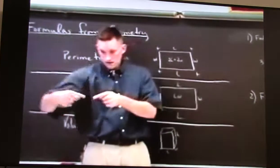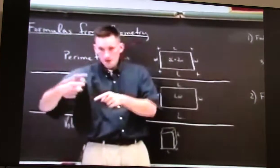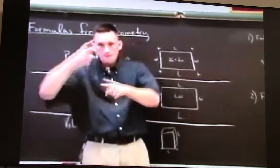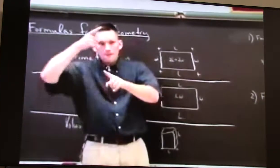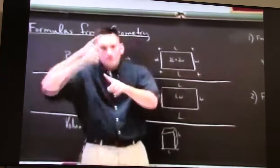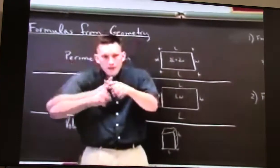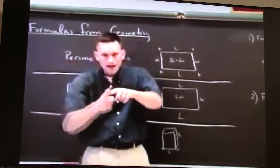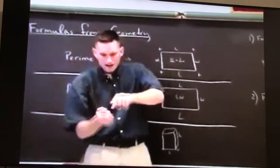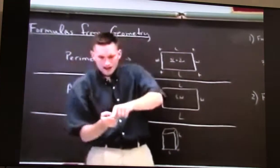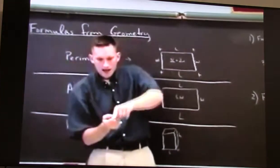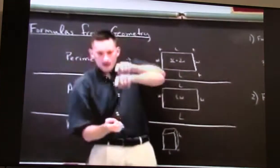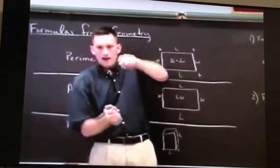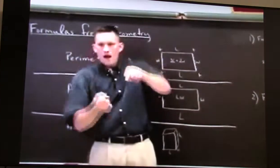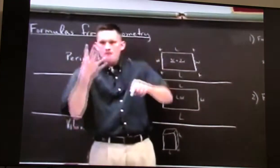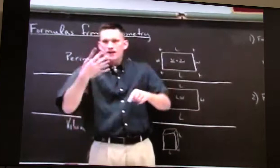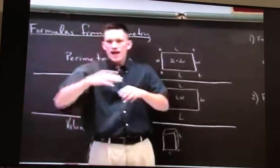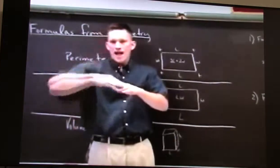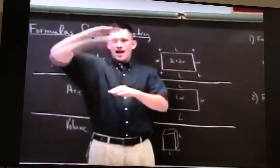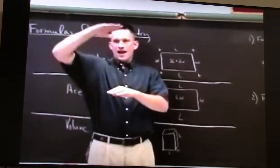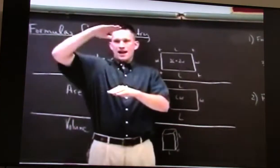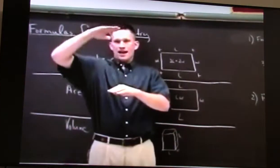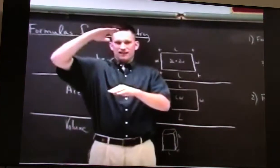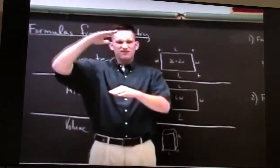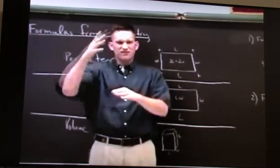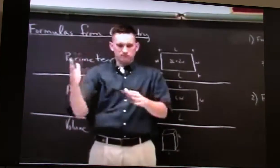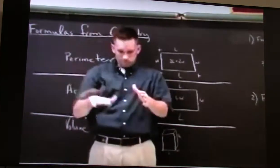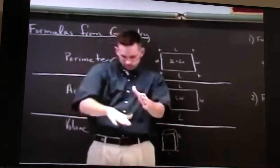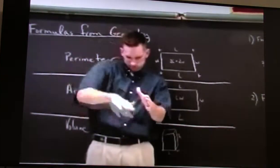So you got the length times with times hight.